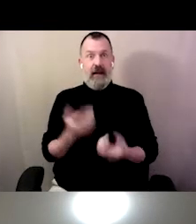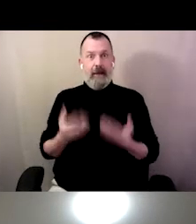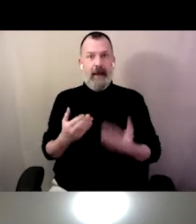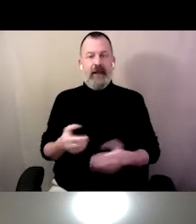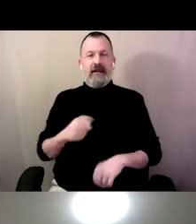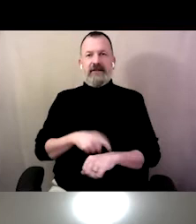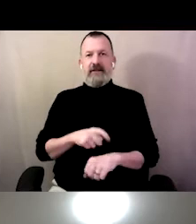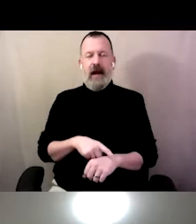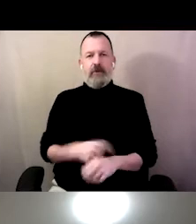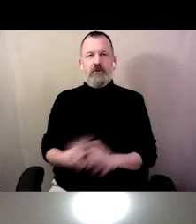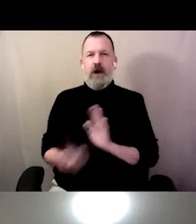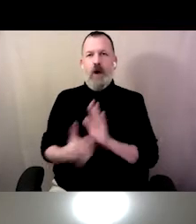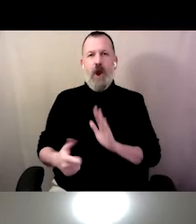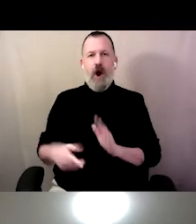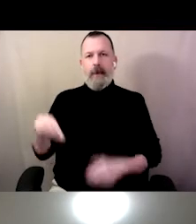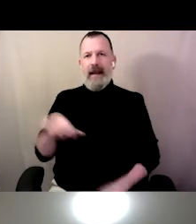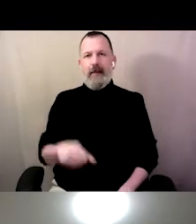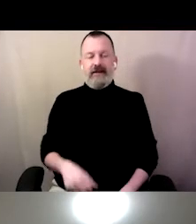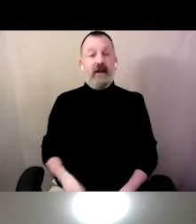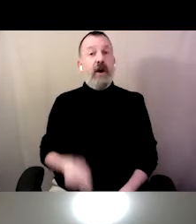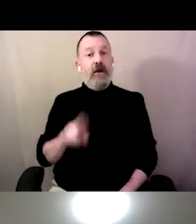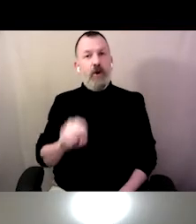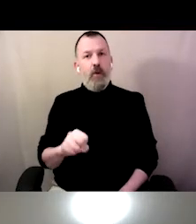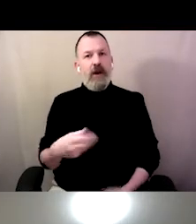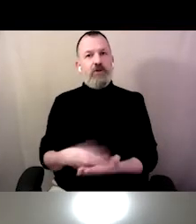CalebBarlow: And the US Treasury Department three weeks ago made a pretty